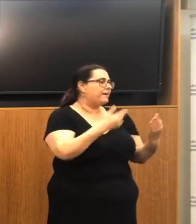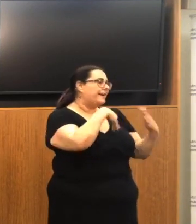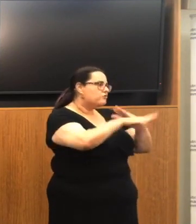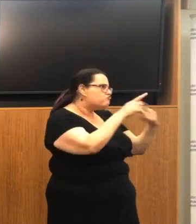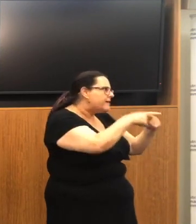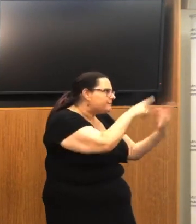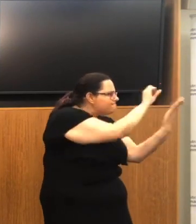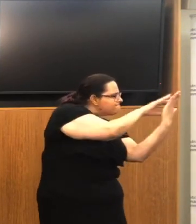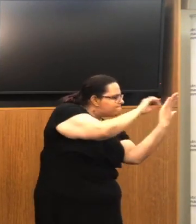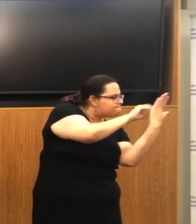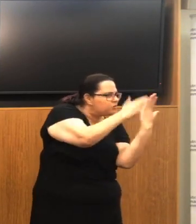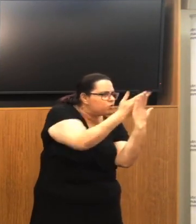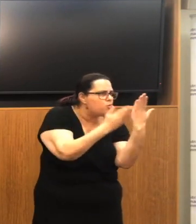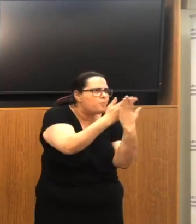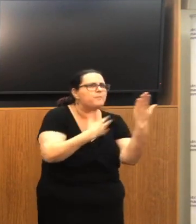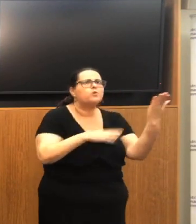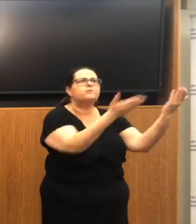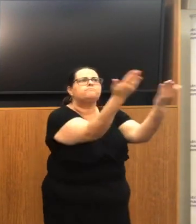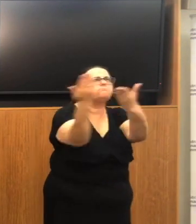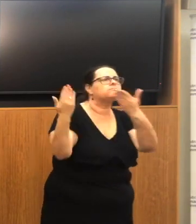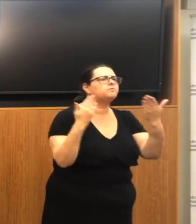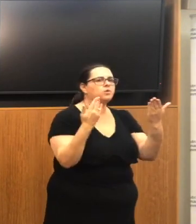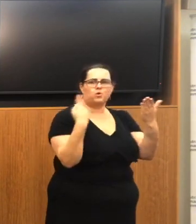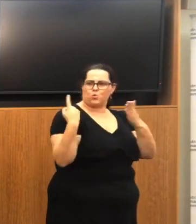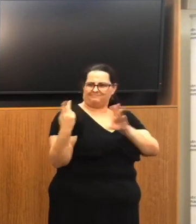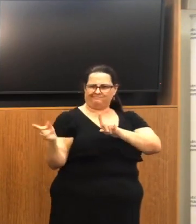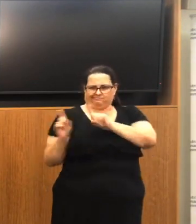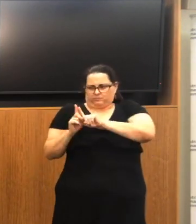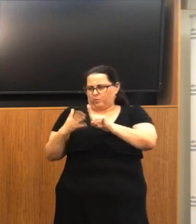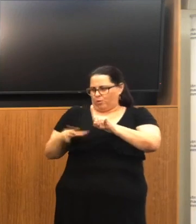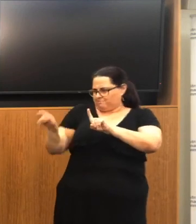stories we really wanted to find somebody who could work with us.